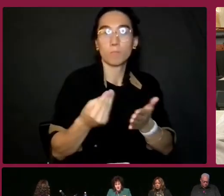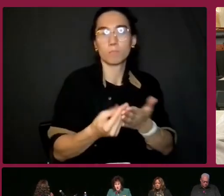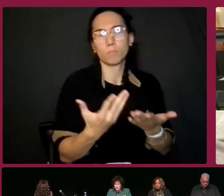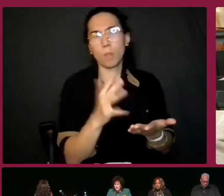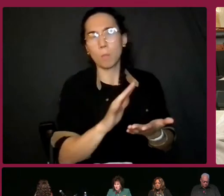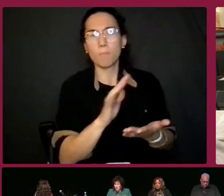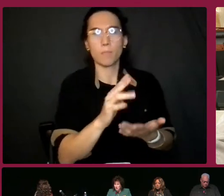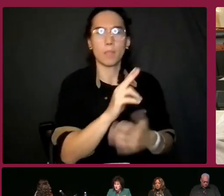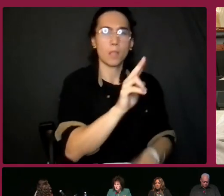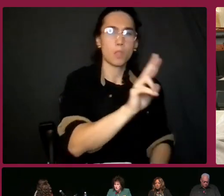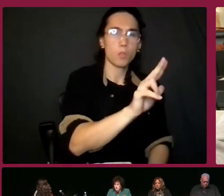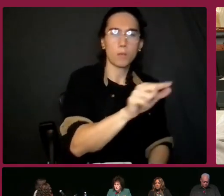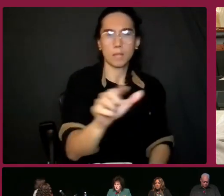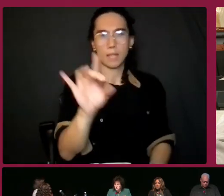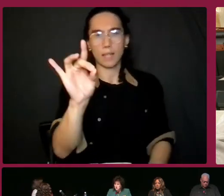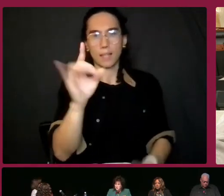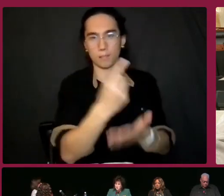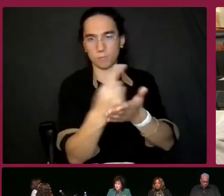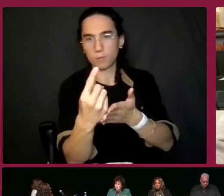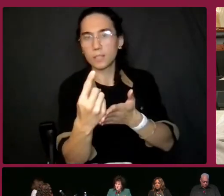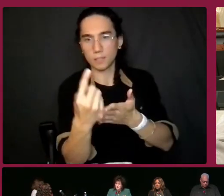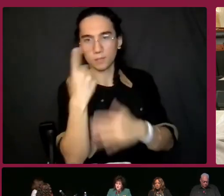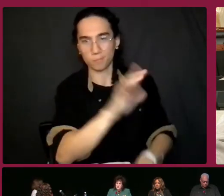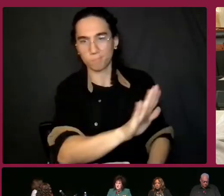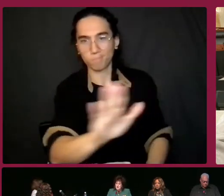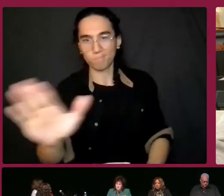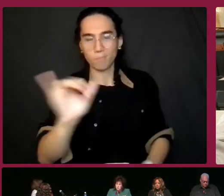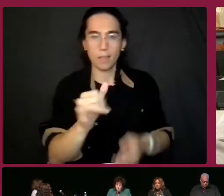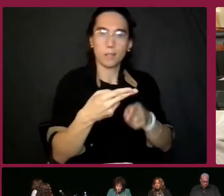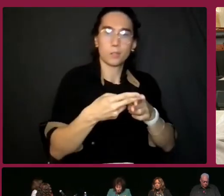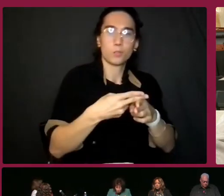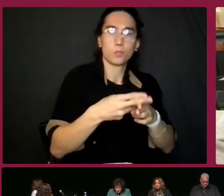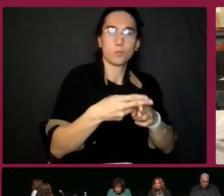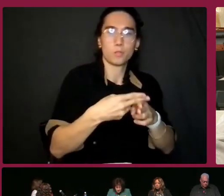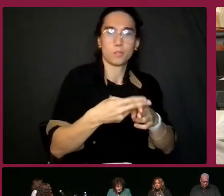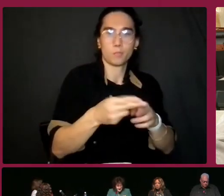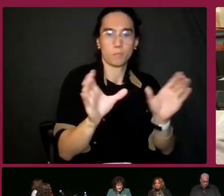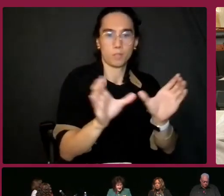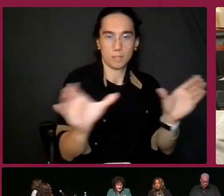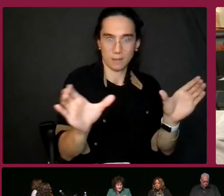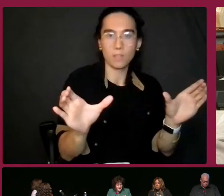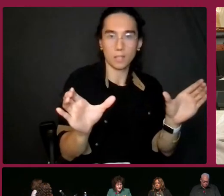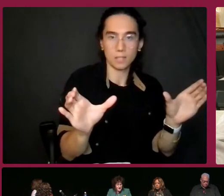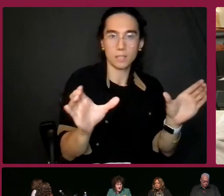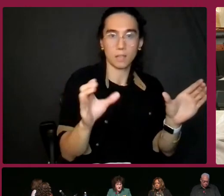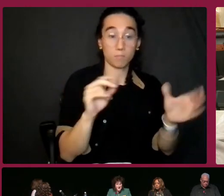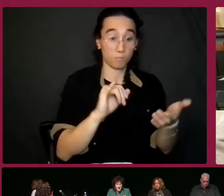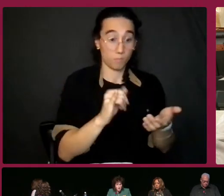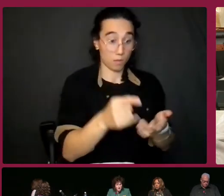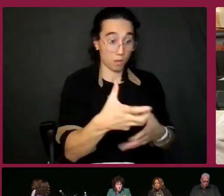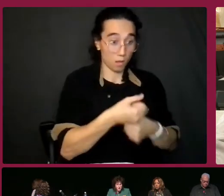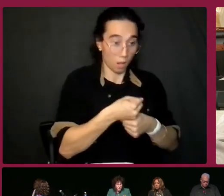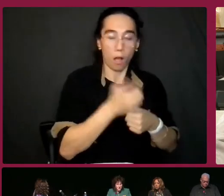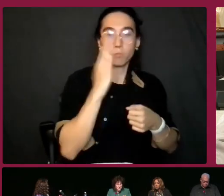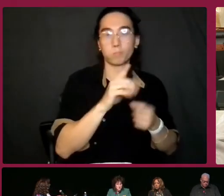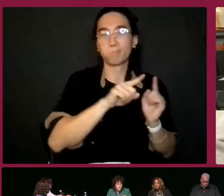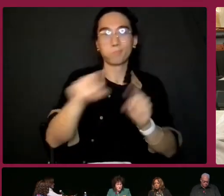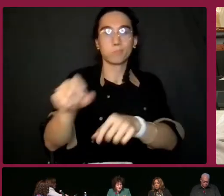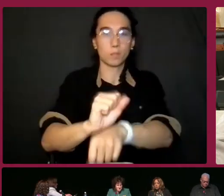And we know that for our students, those short-term certificates get them to work quickly, and allowing Pell Grants to apply